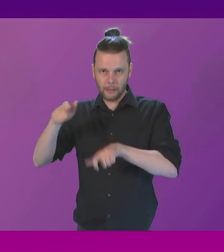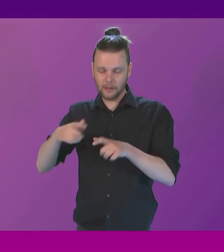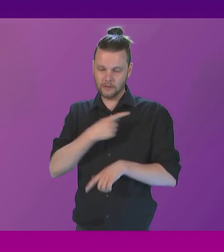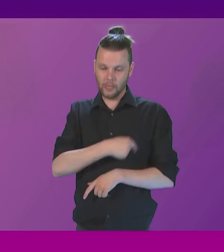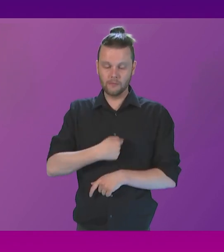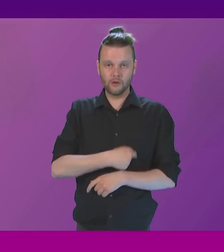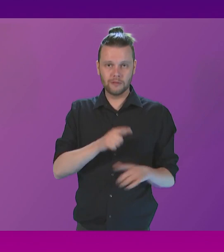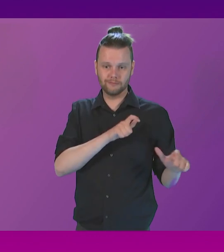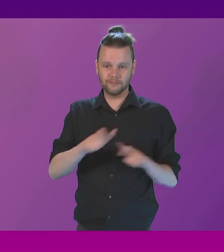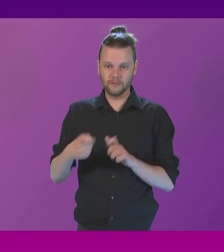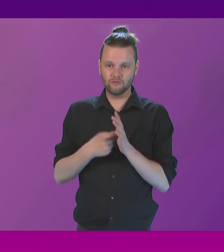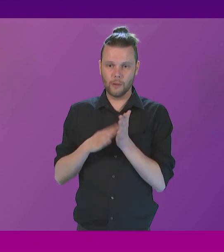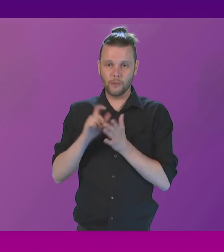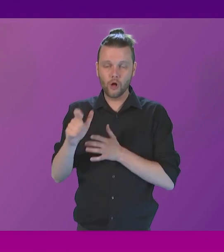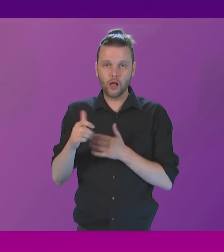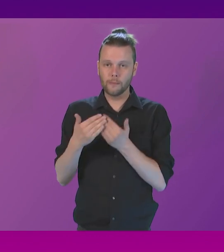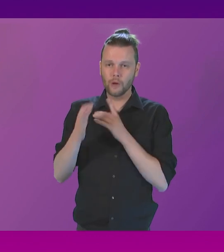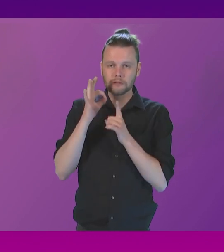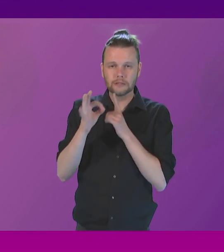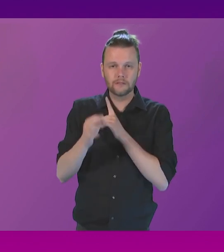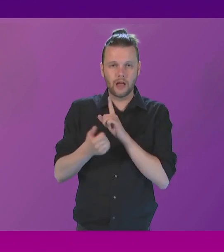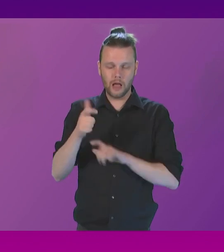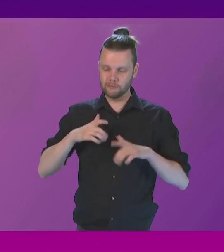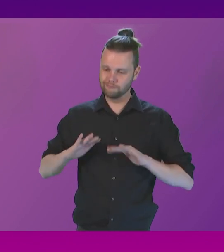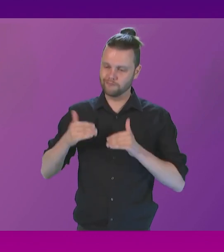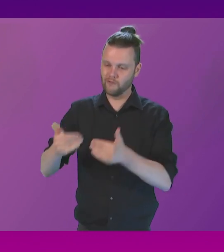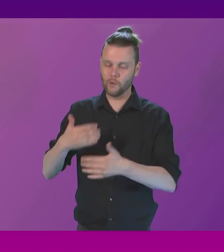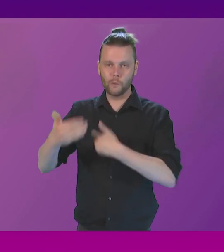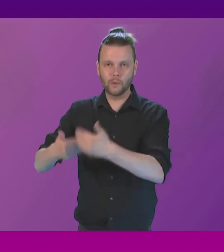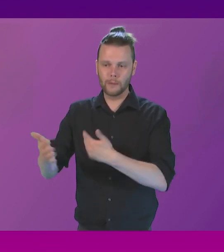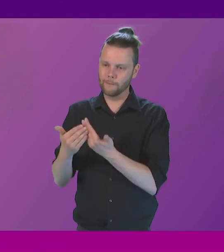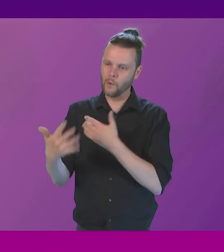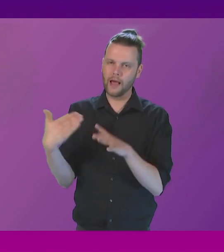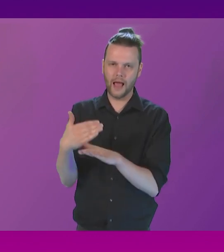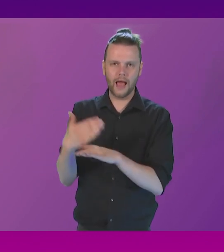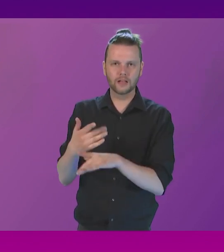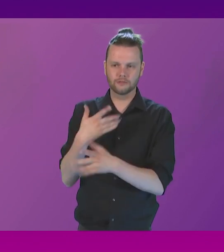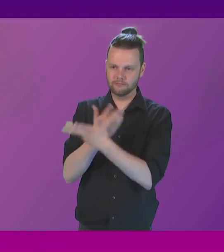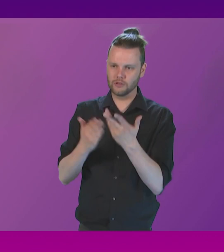to write to her with more detail on how we intend to take further action to keep that promise.